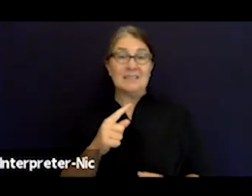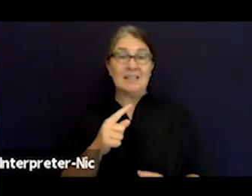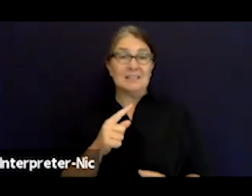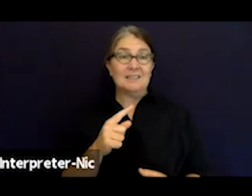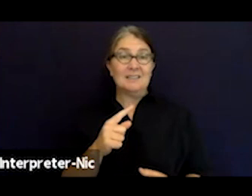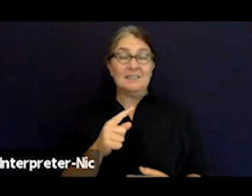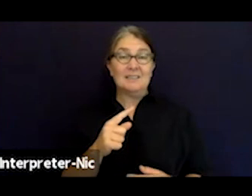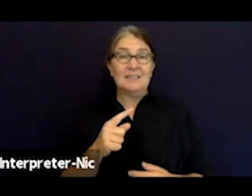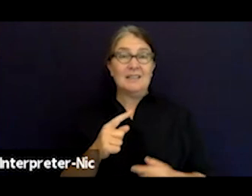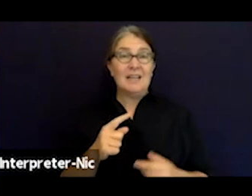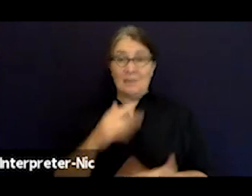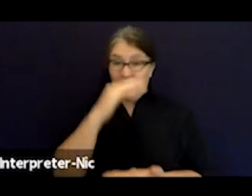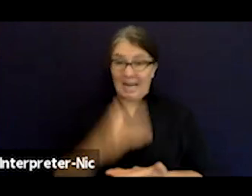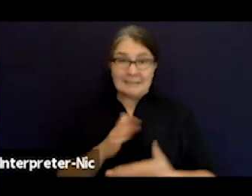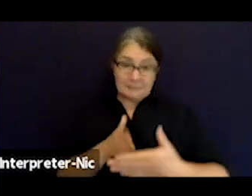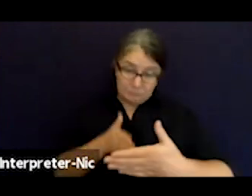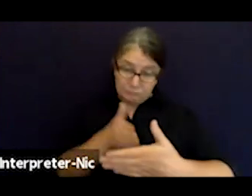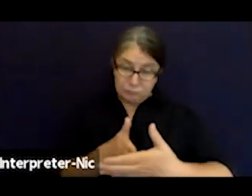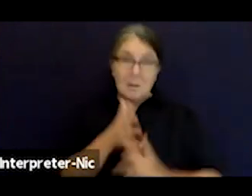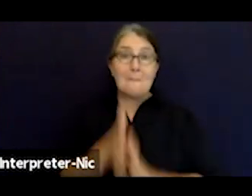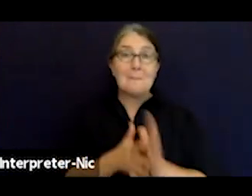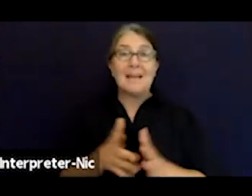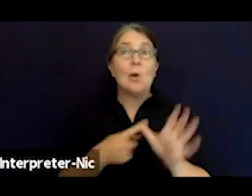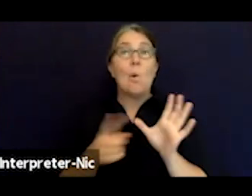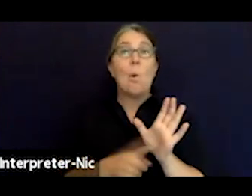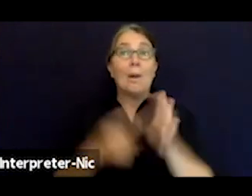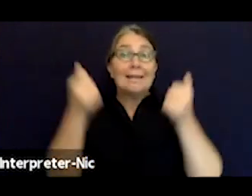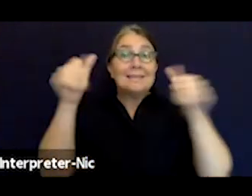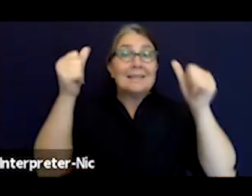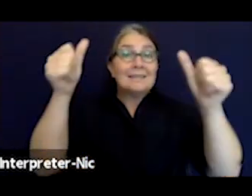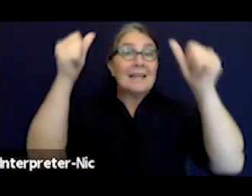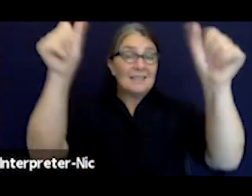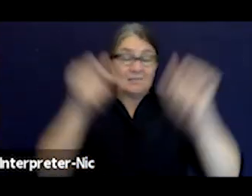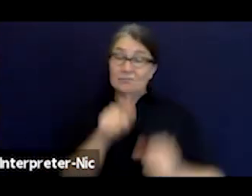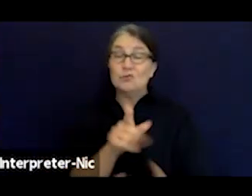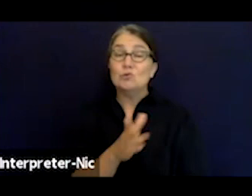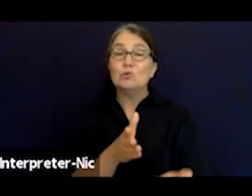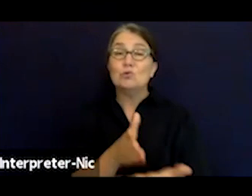This a great way to end. Stef Wiltshire says, “As a student attending to better understand